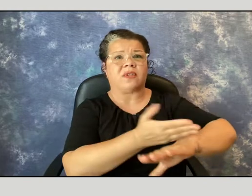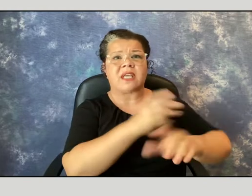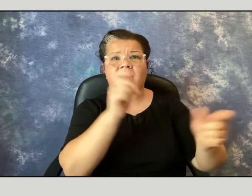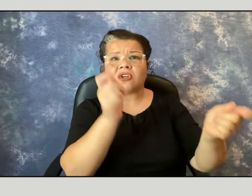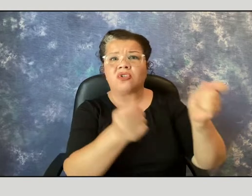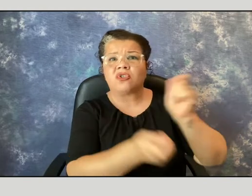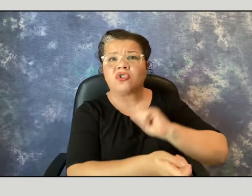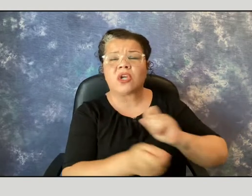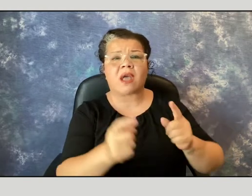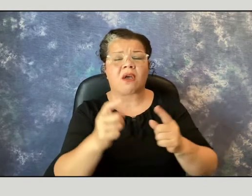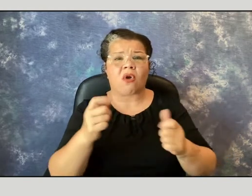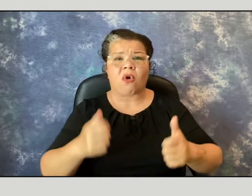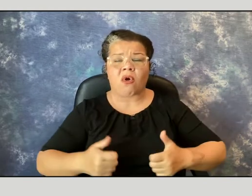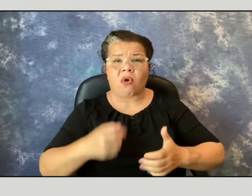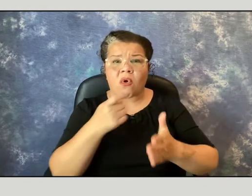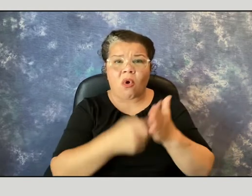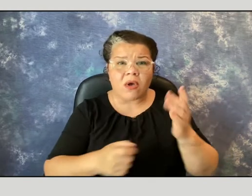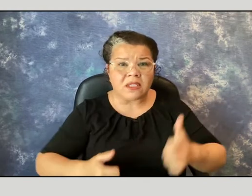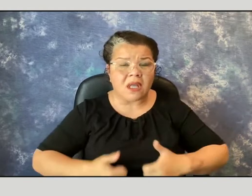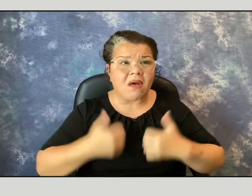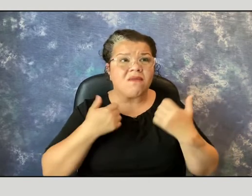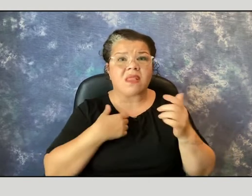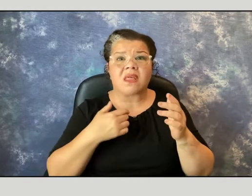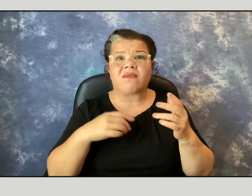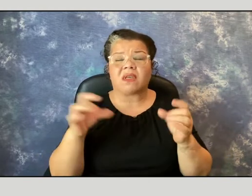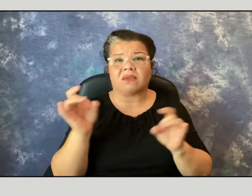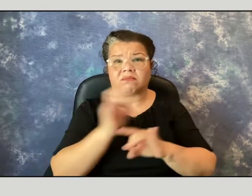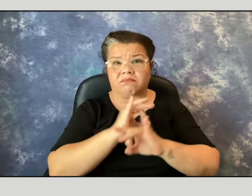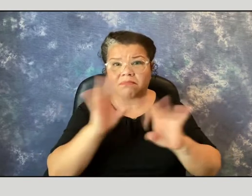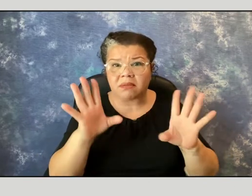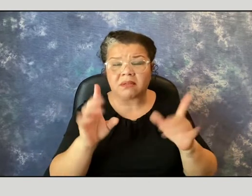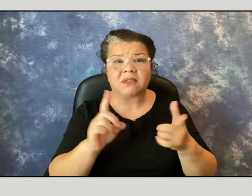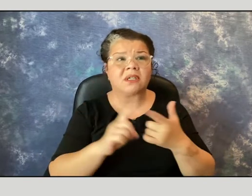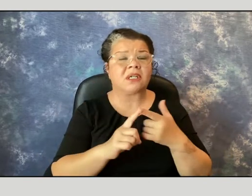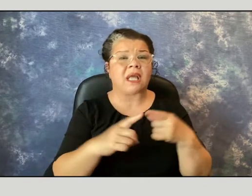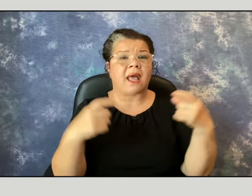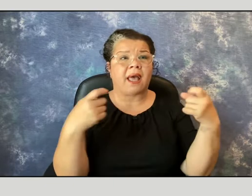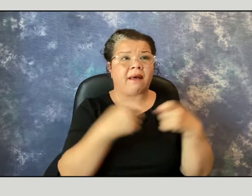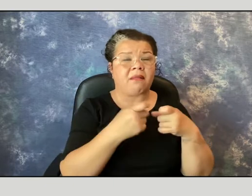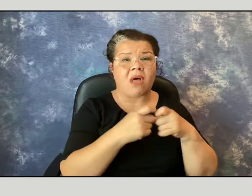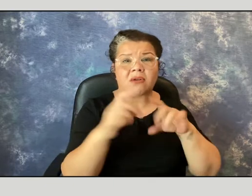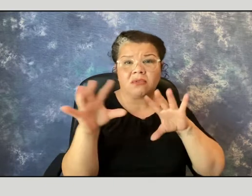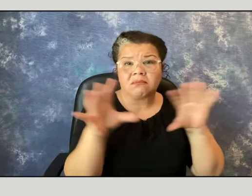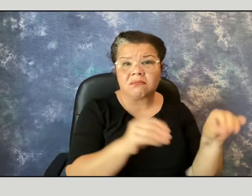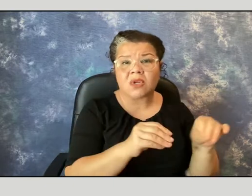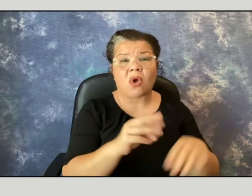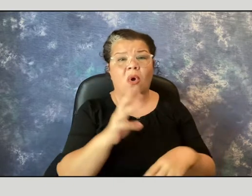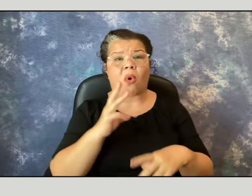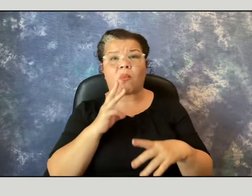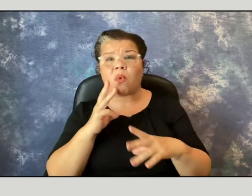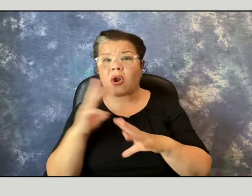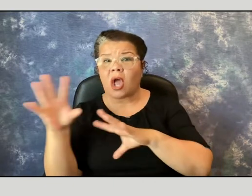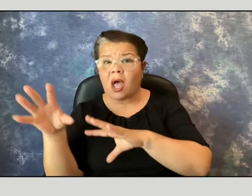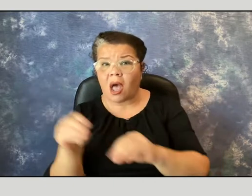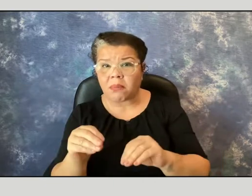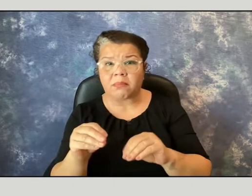There are power outages all the time and also water outages, and the sense that Puerto Rico is becoming a playground